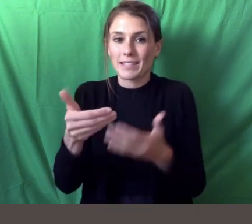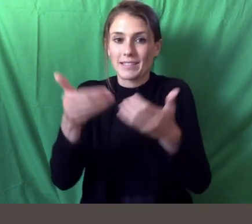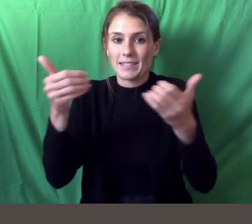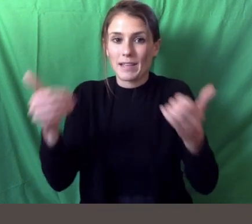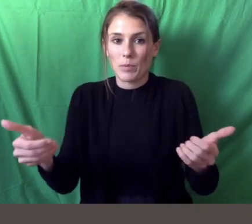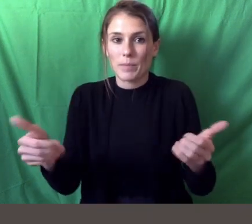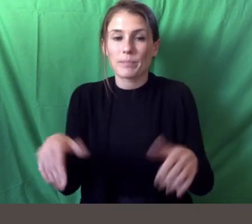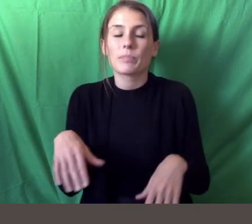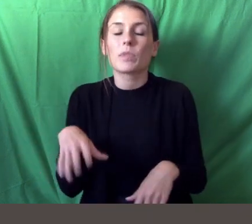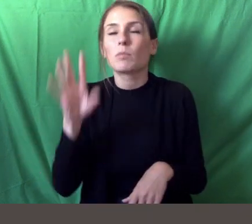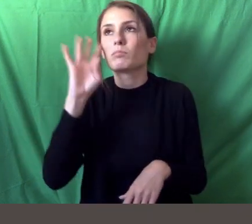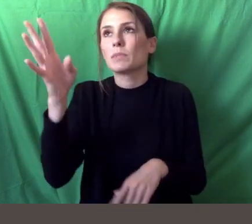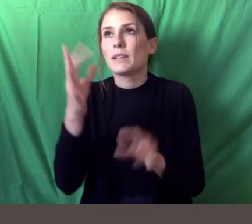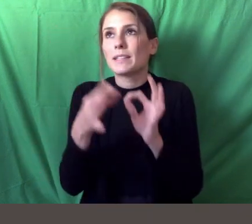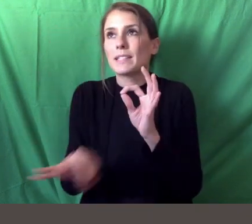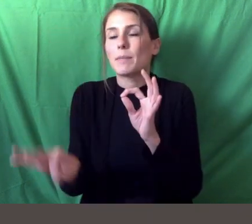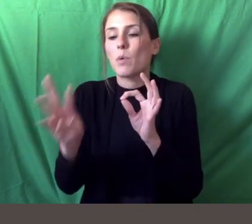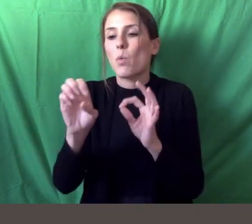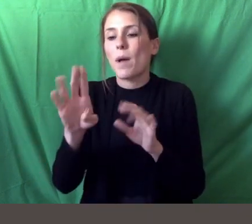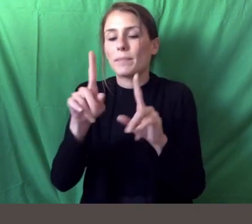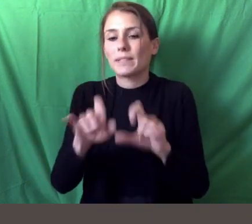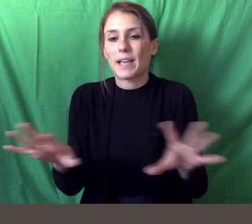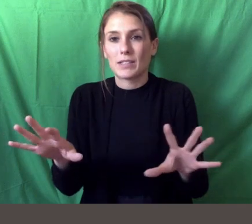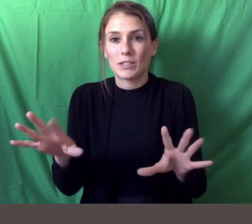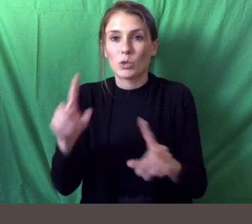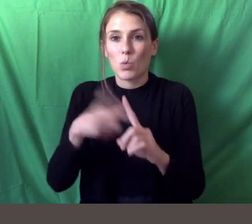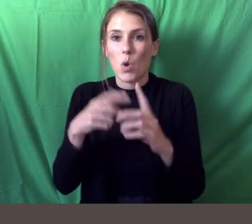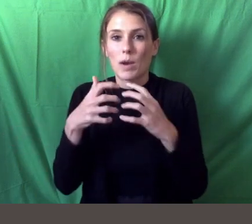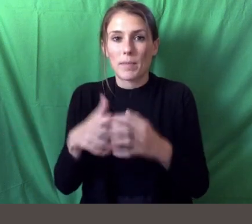Let's come up with a simple web test to automate with PlayWright.